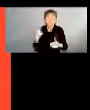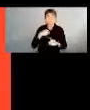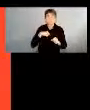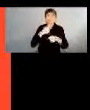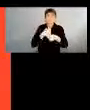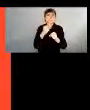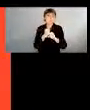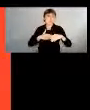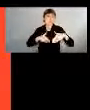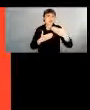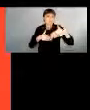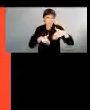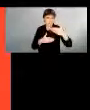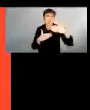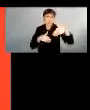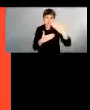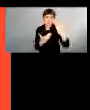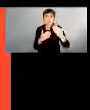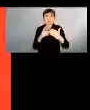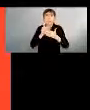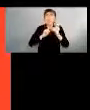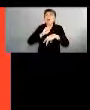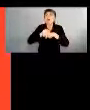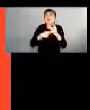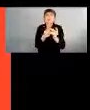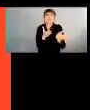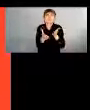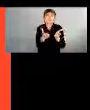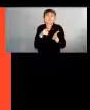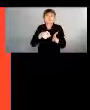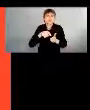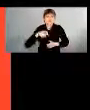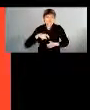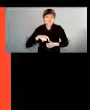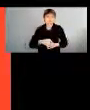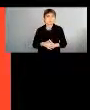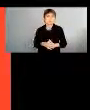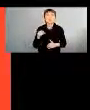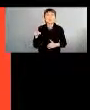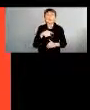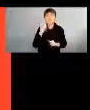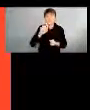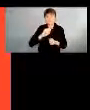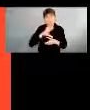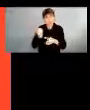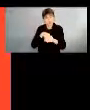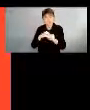on the service that you’re requesting. You will also need to include the amount you are